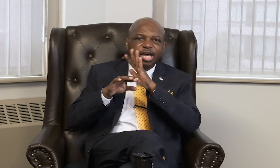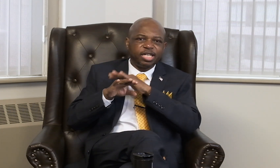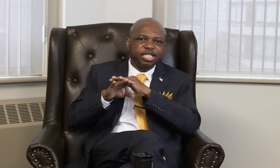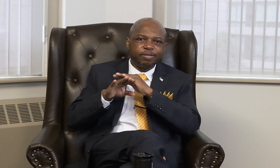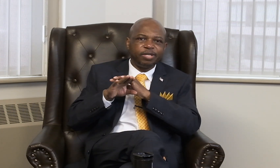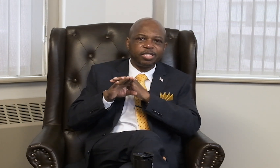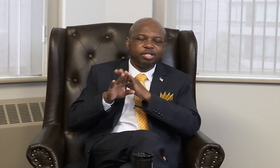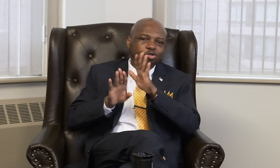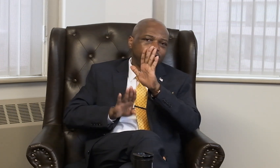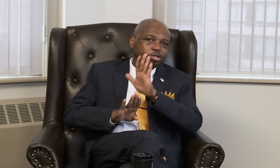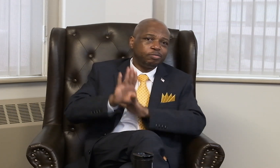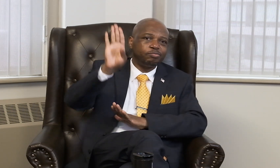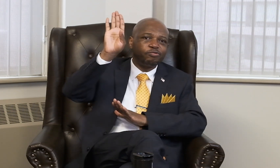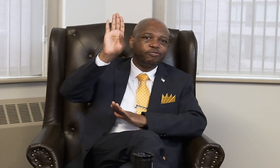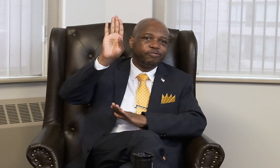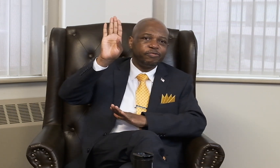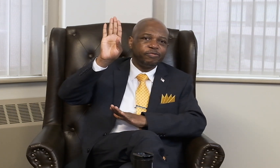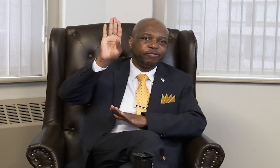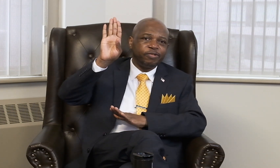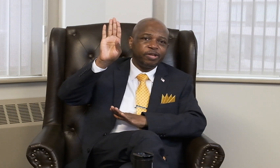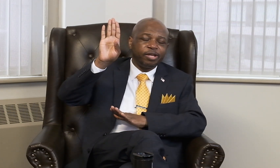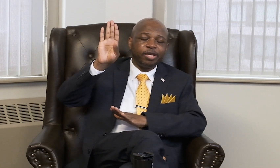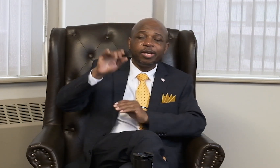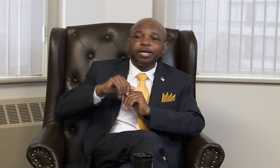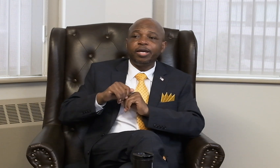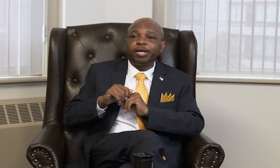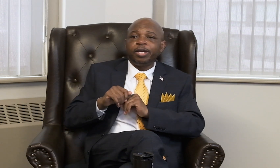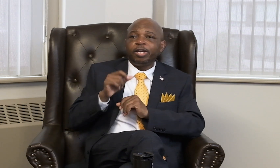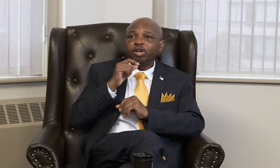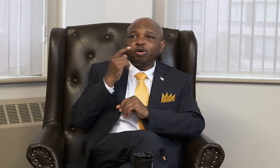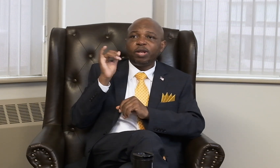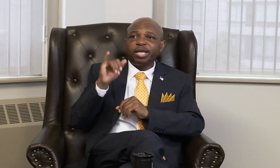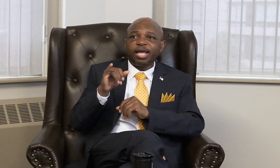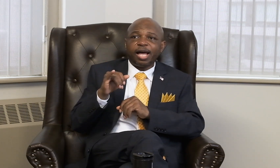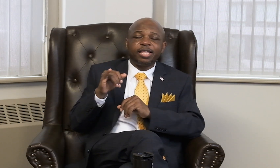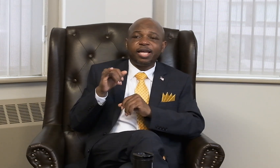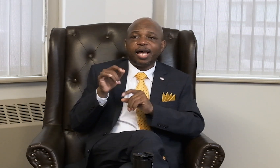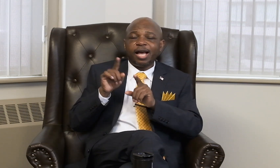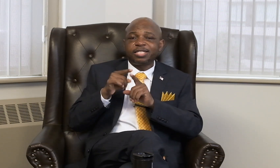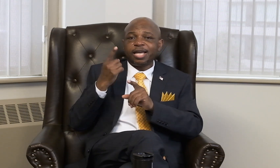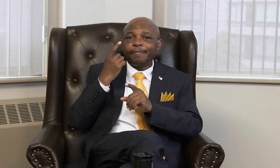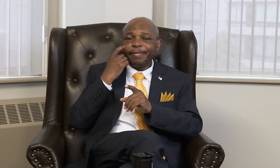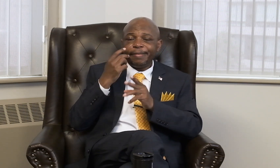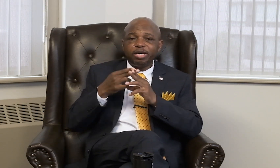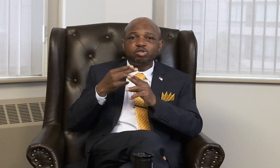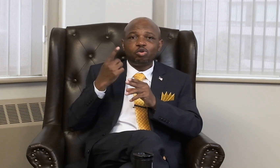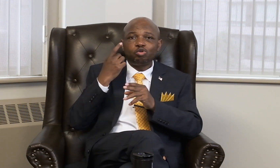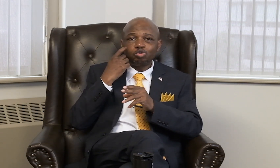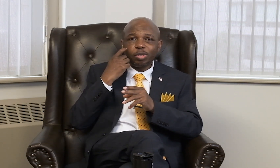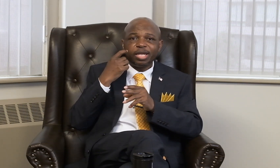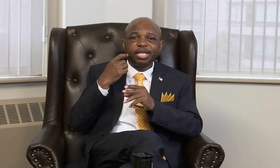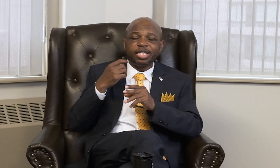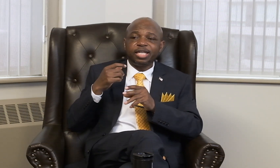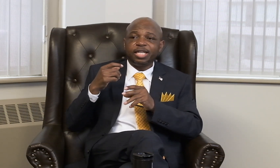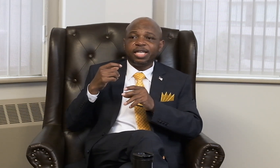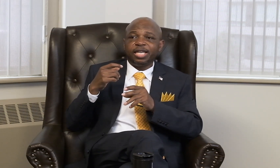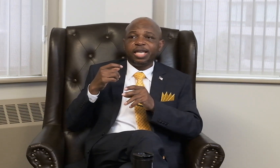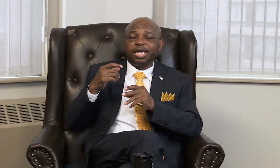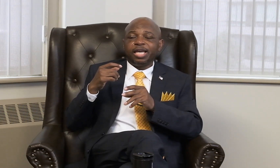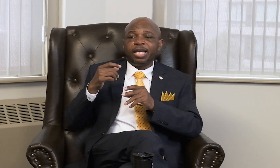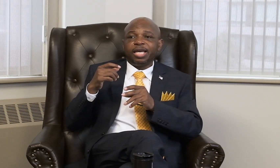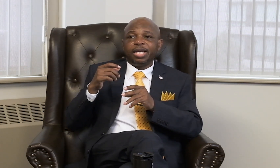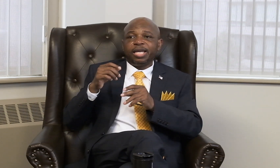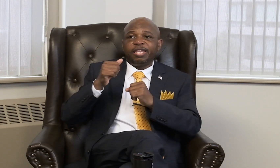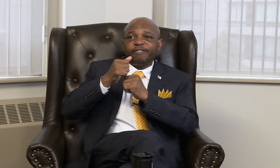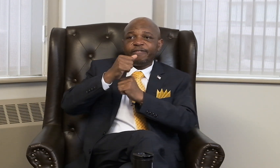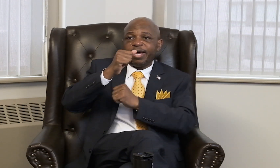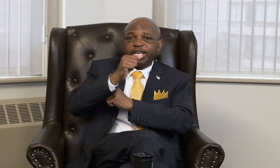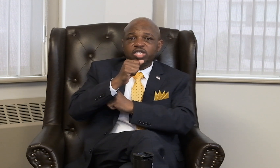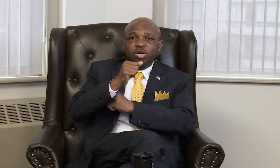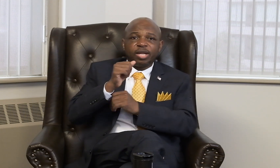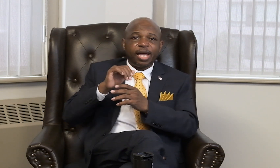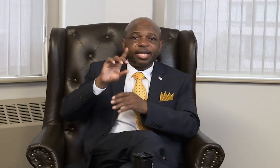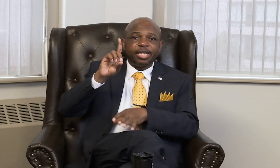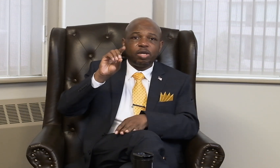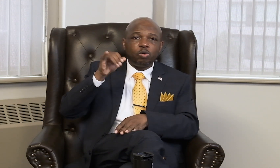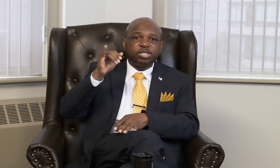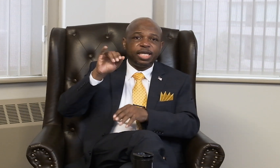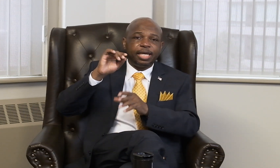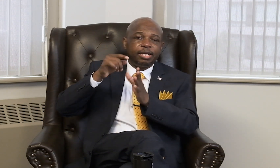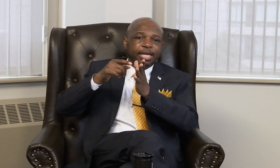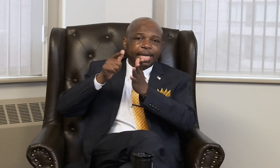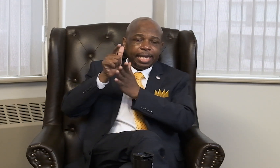the lives of our community members. Not only that, as I mentioned recently, the backbone for DOJ’s